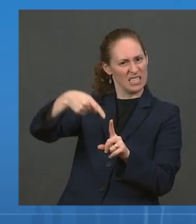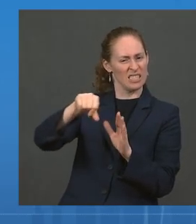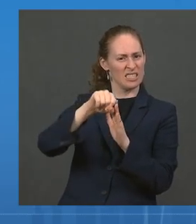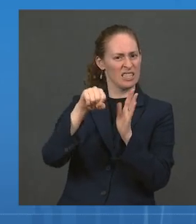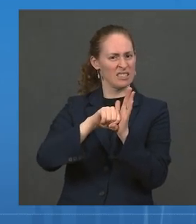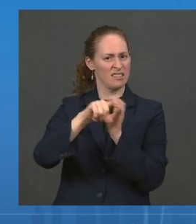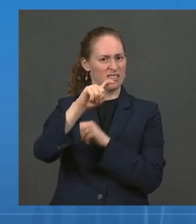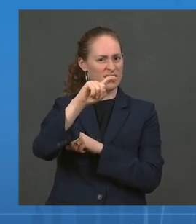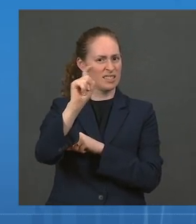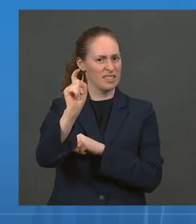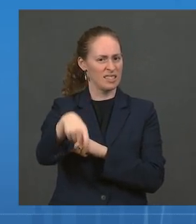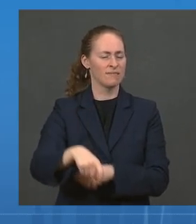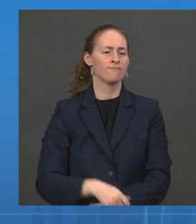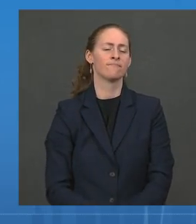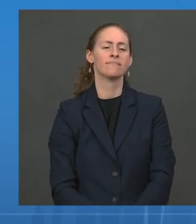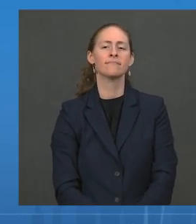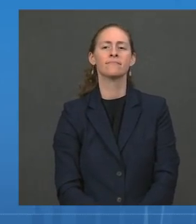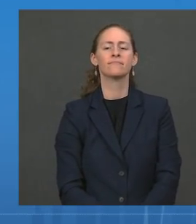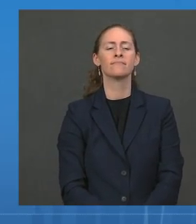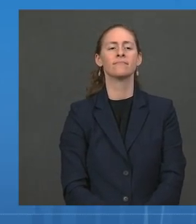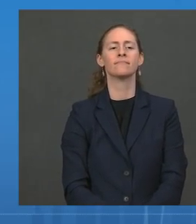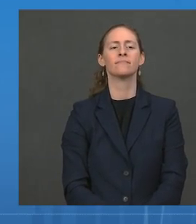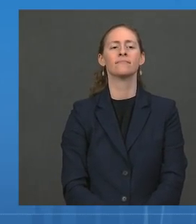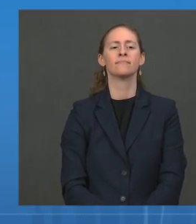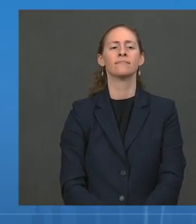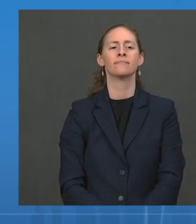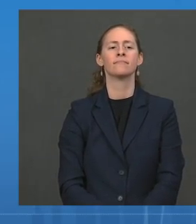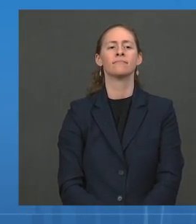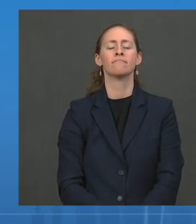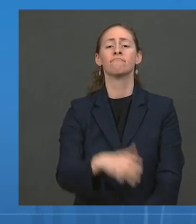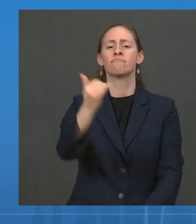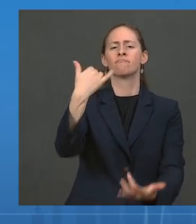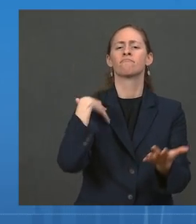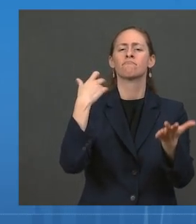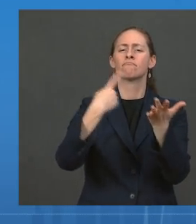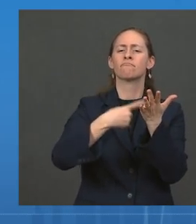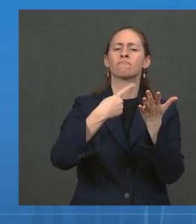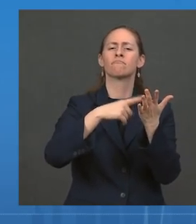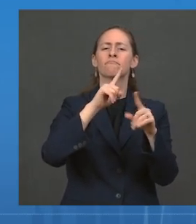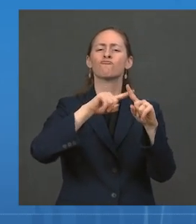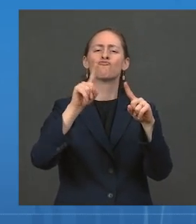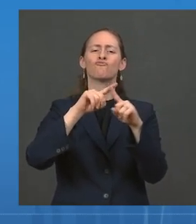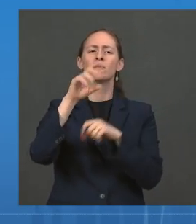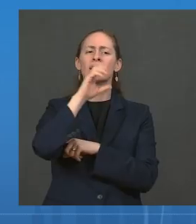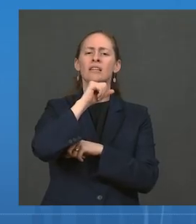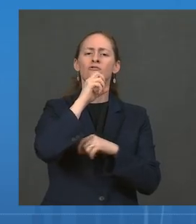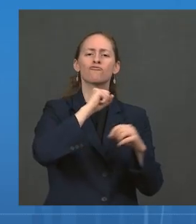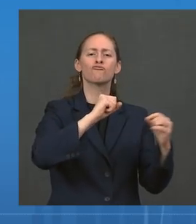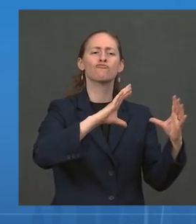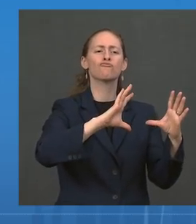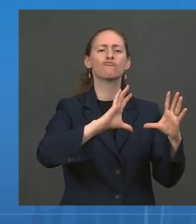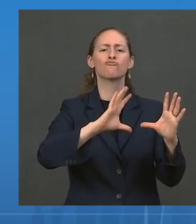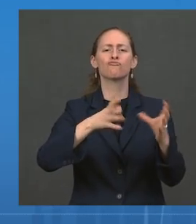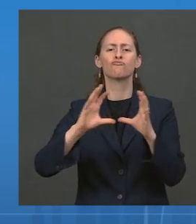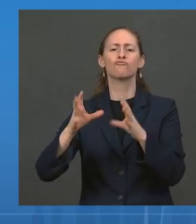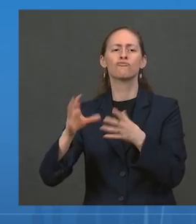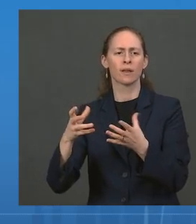Let's take a look now at the age range of that, because people may think that when you're in a certain age range,